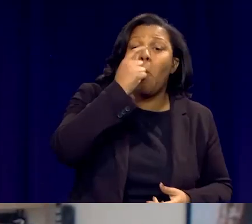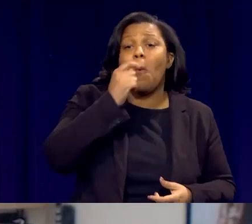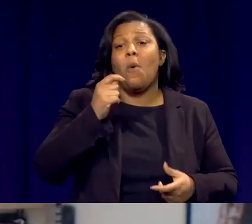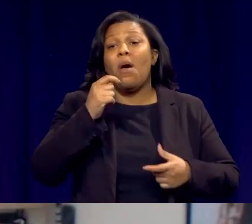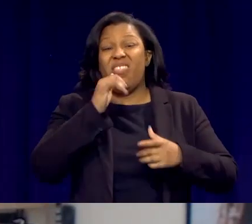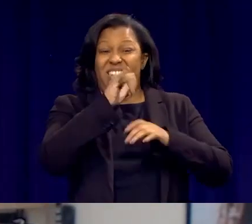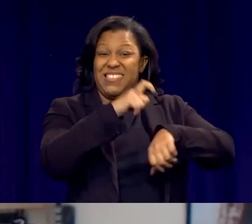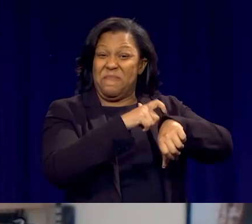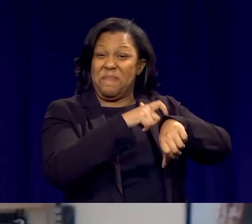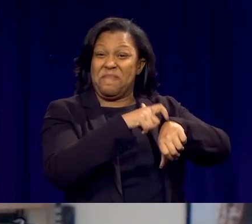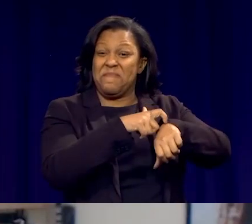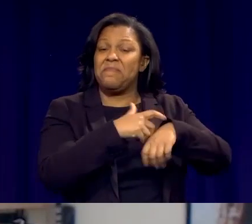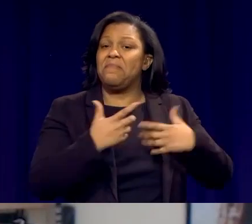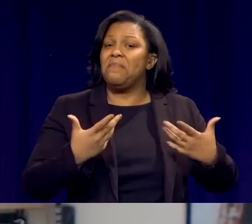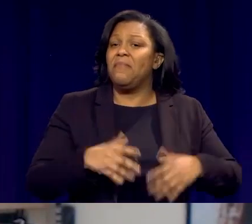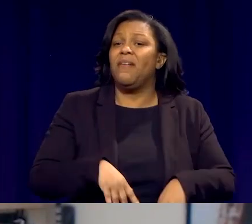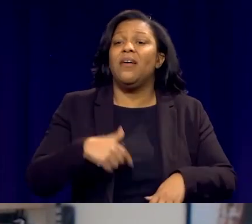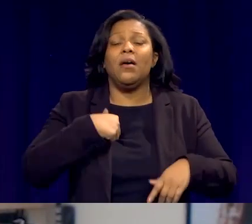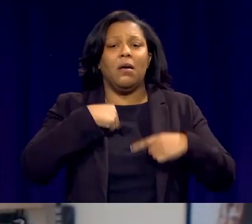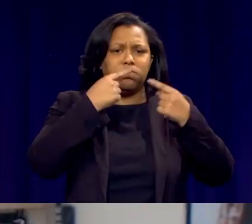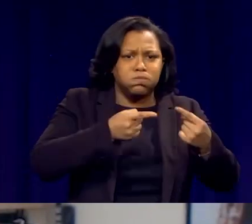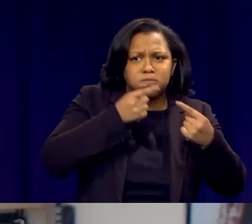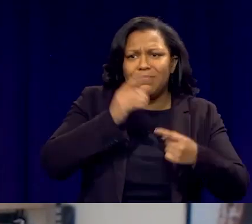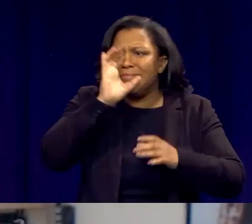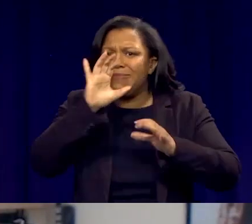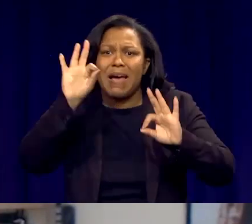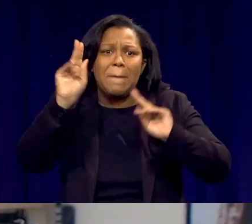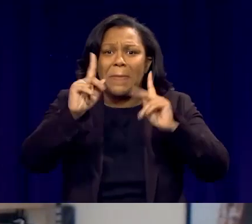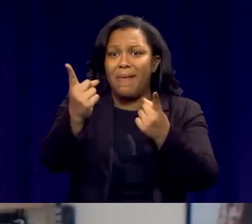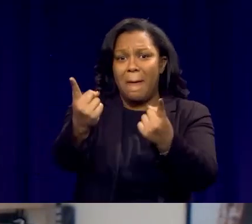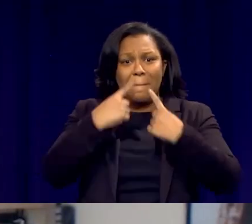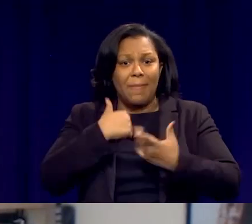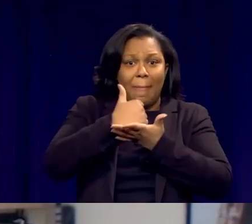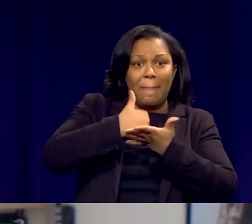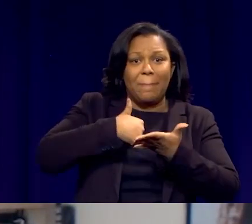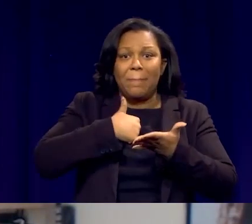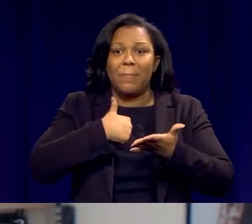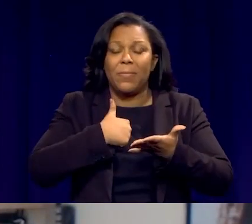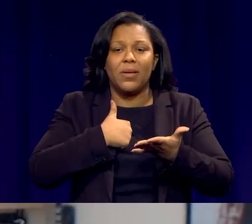Because we were already struggling to find workers to help me, she came in to work.